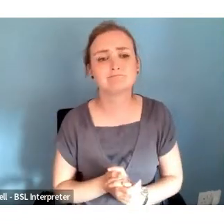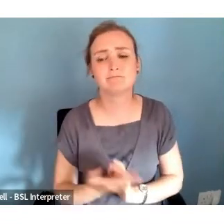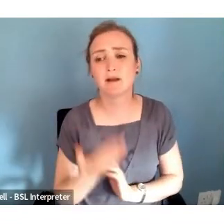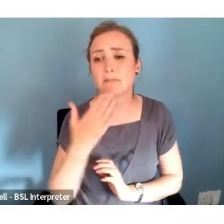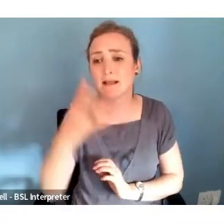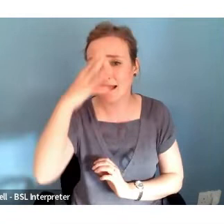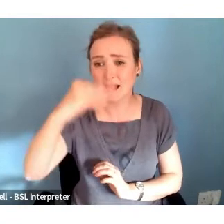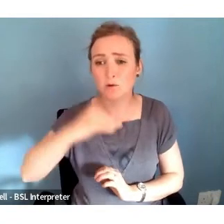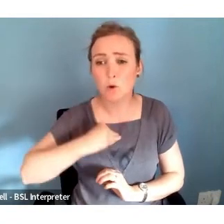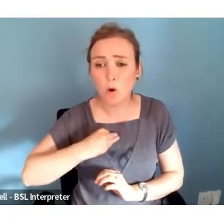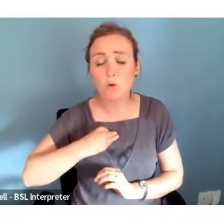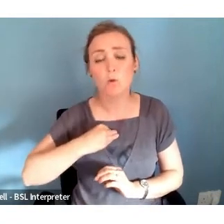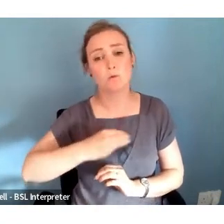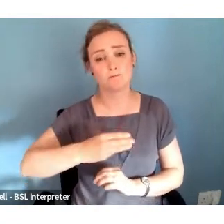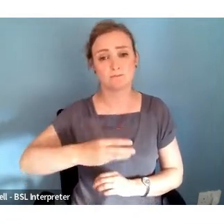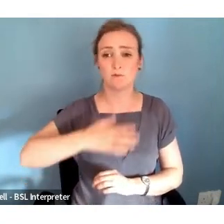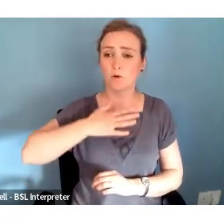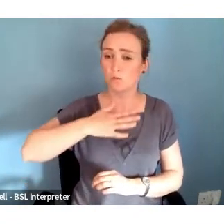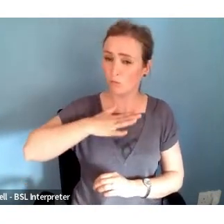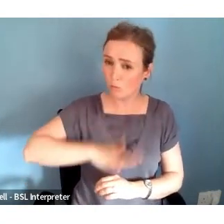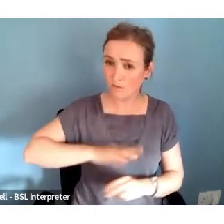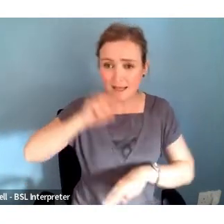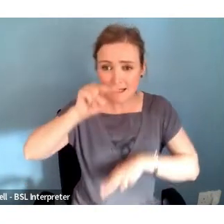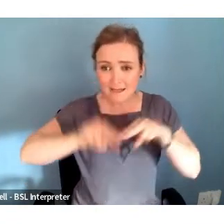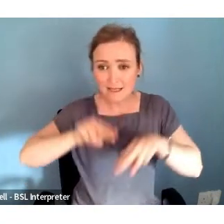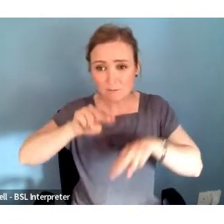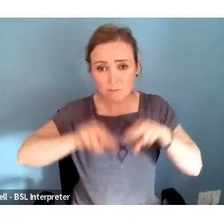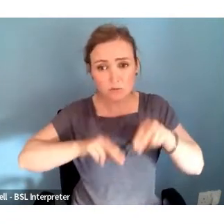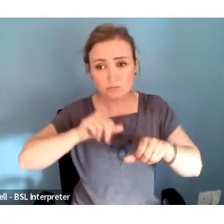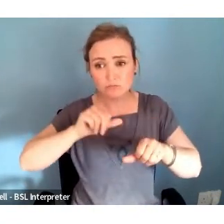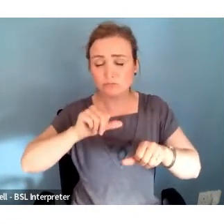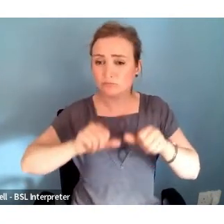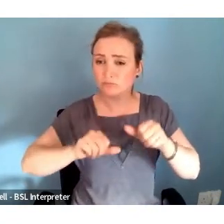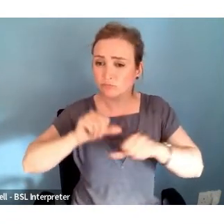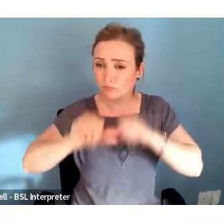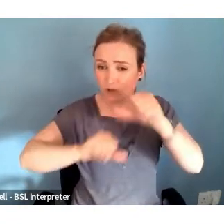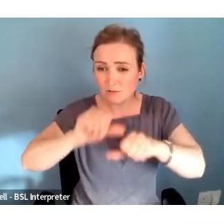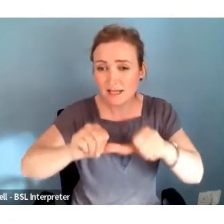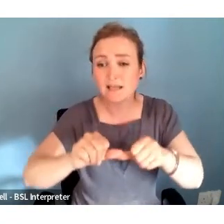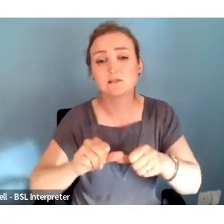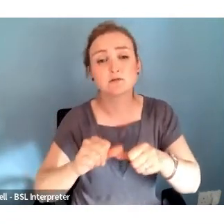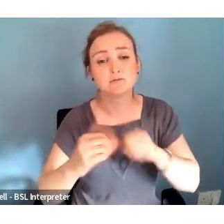assessment process works for you. So, what you are not doing is